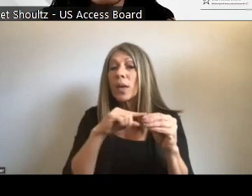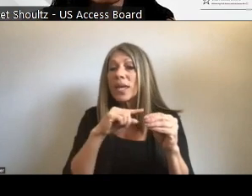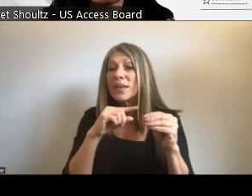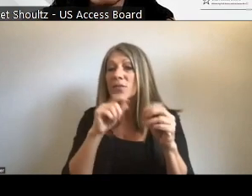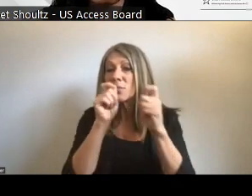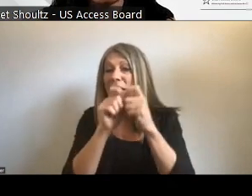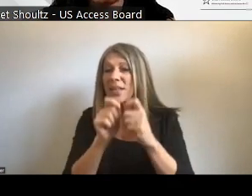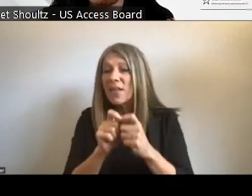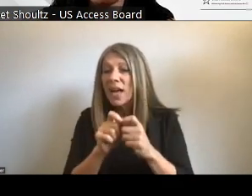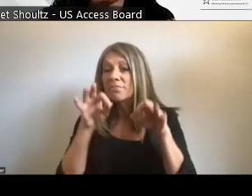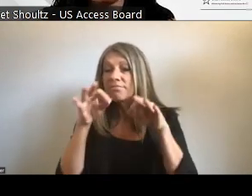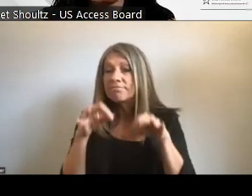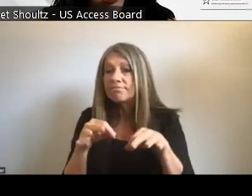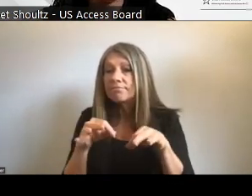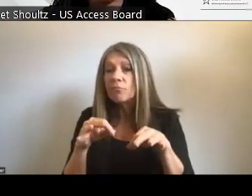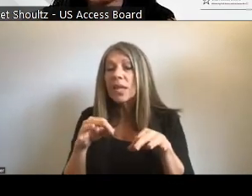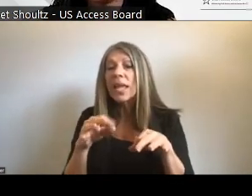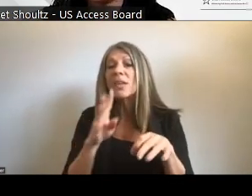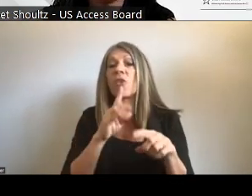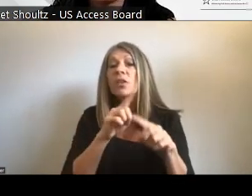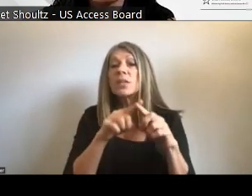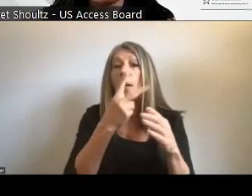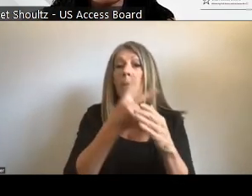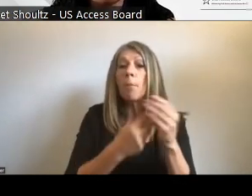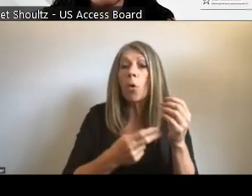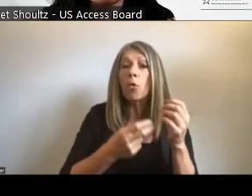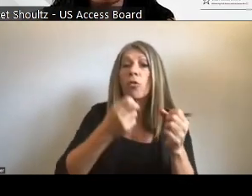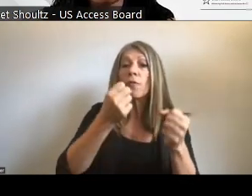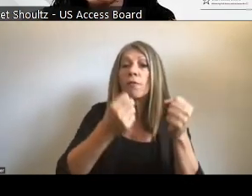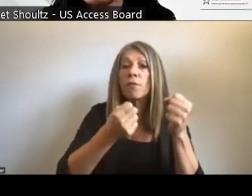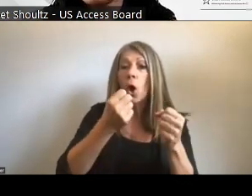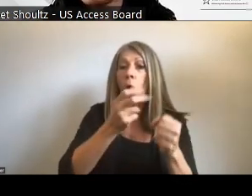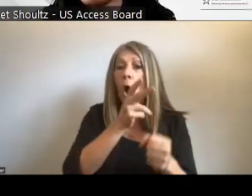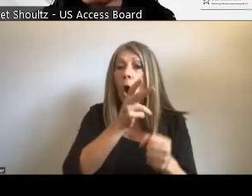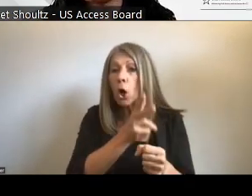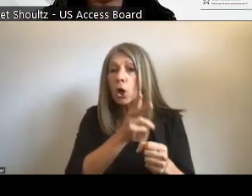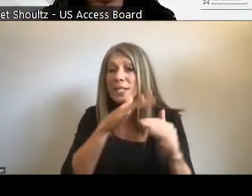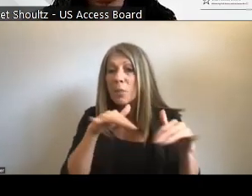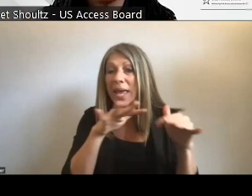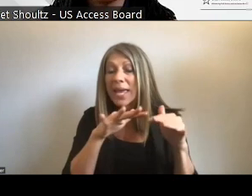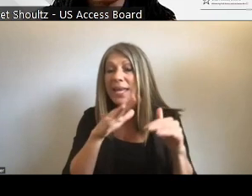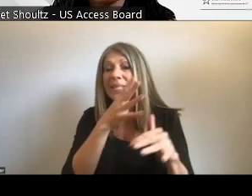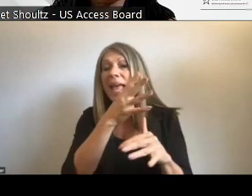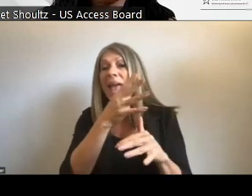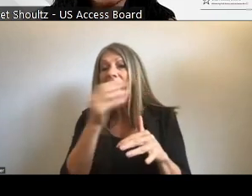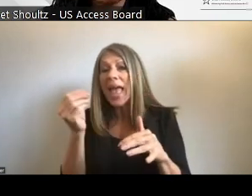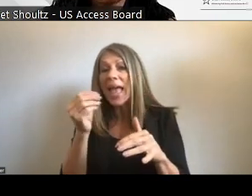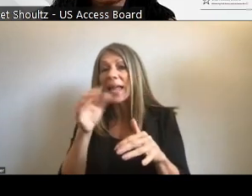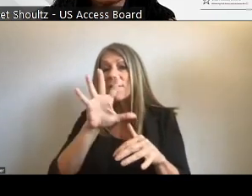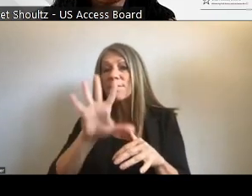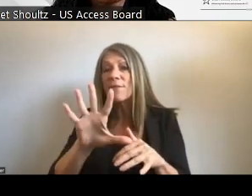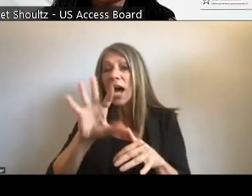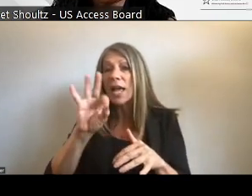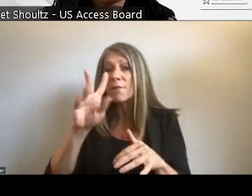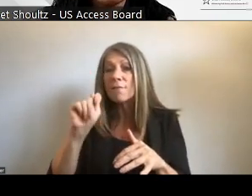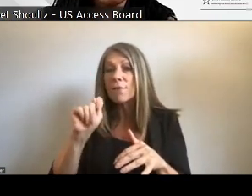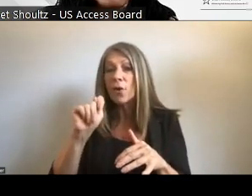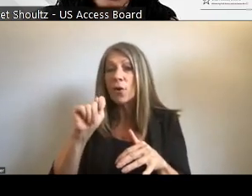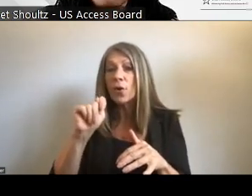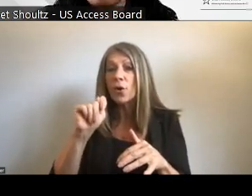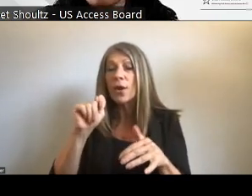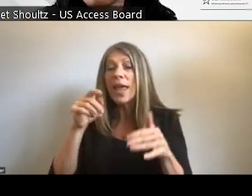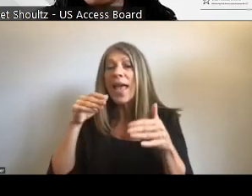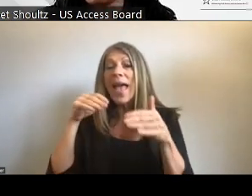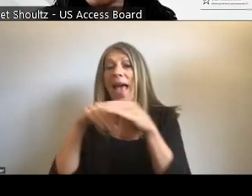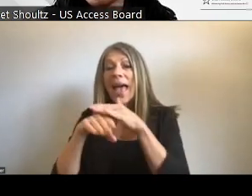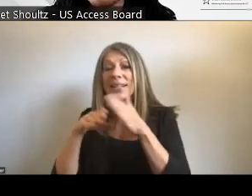it accounts for both the vehicle space and a five foot essentially access aisle, but we're